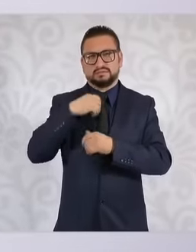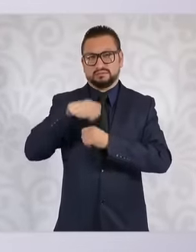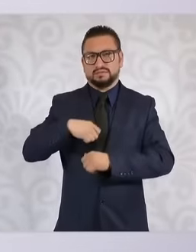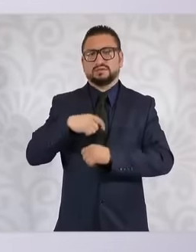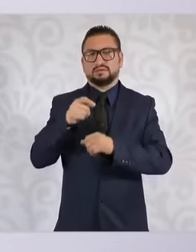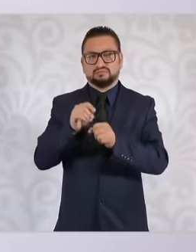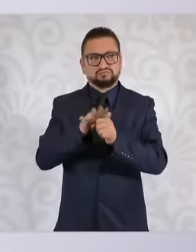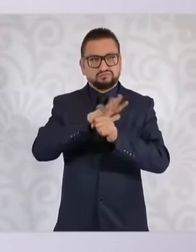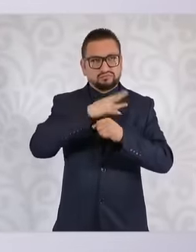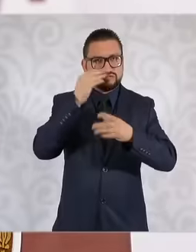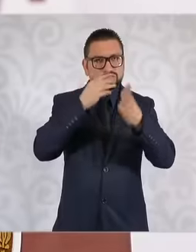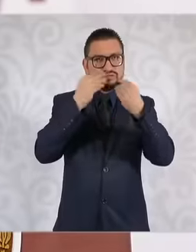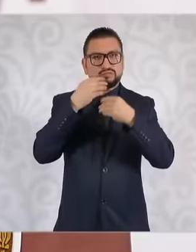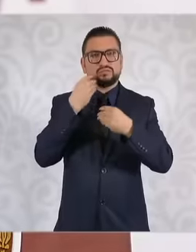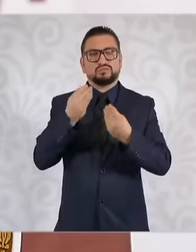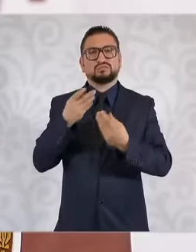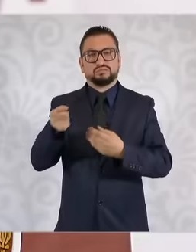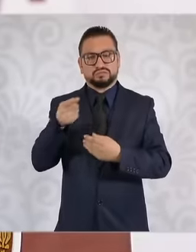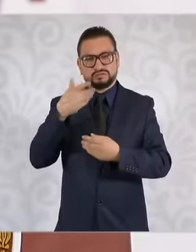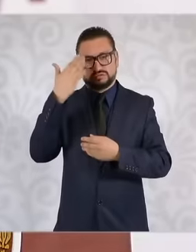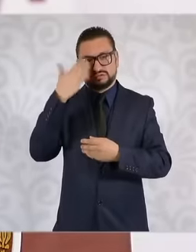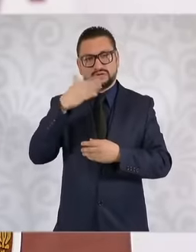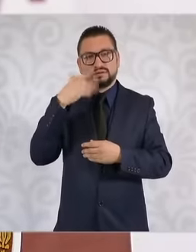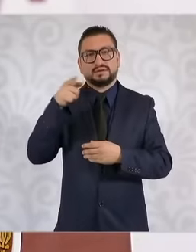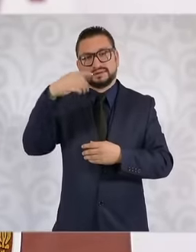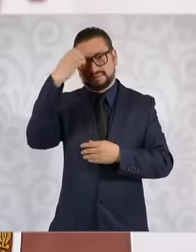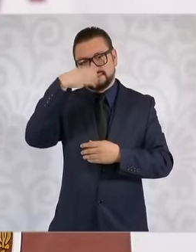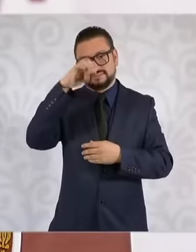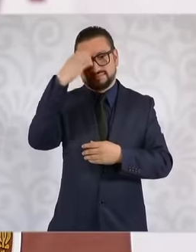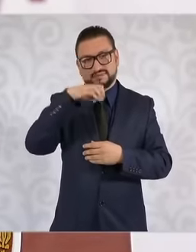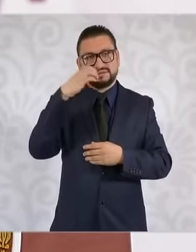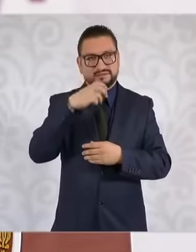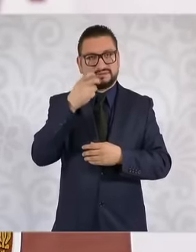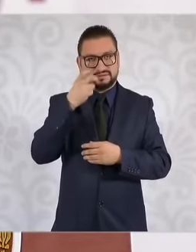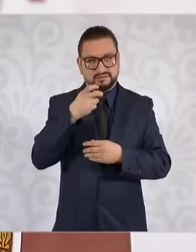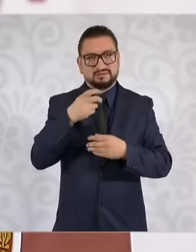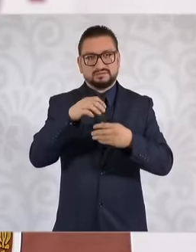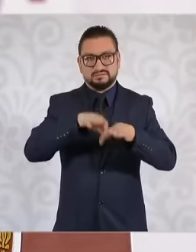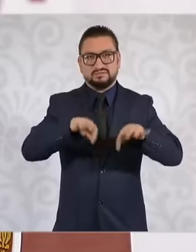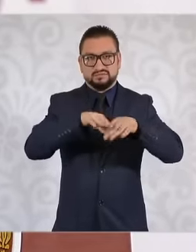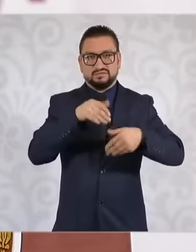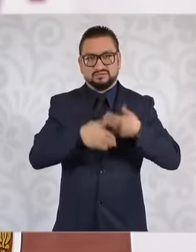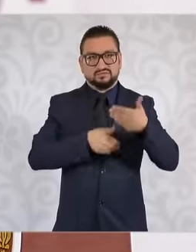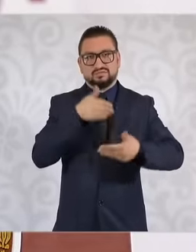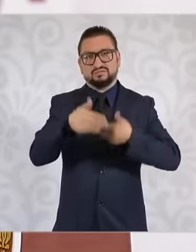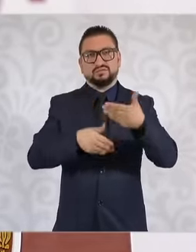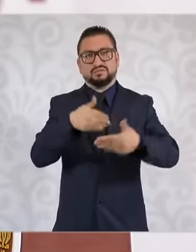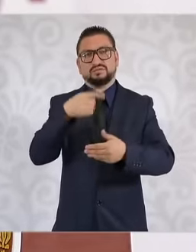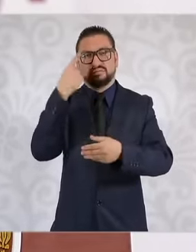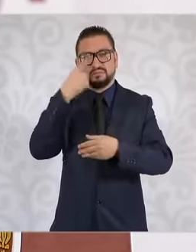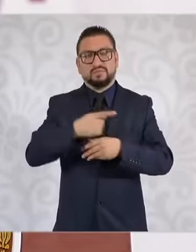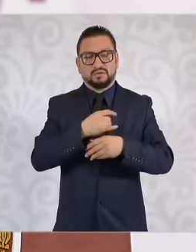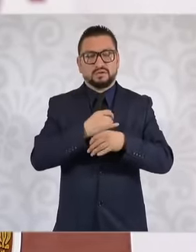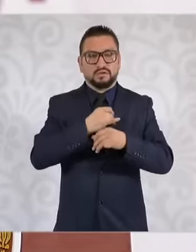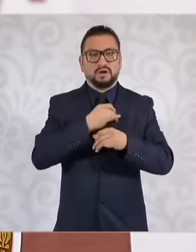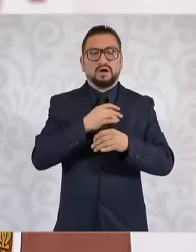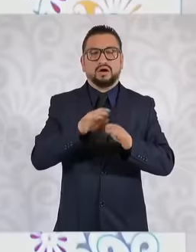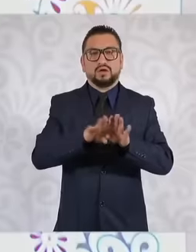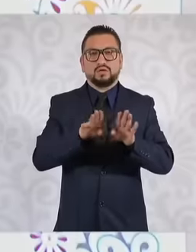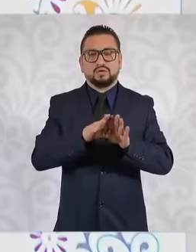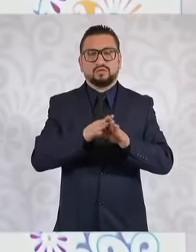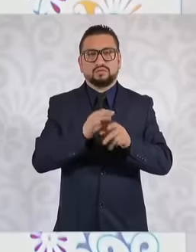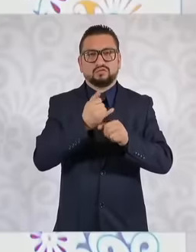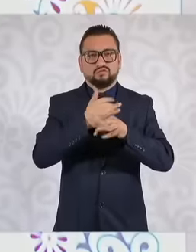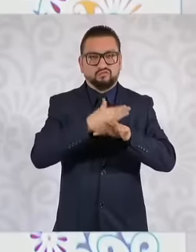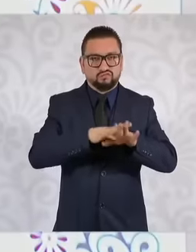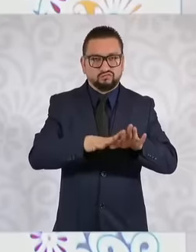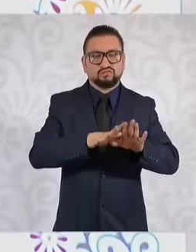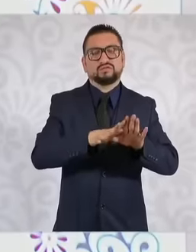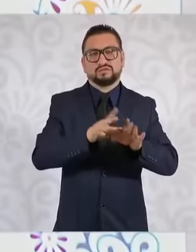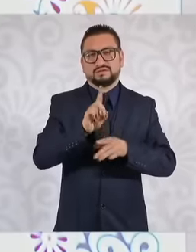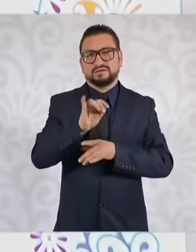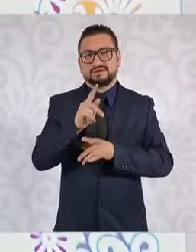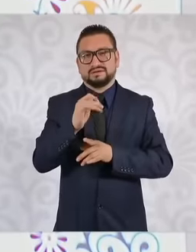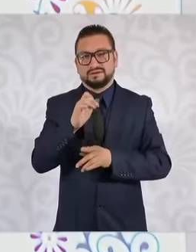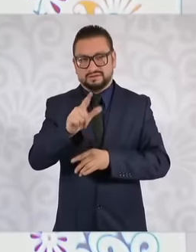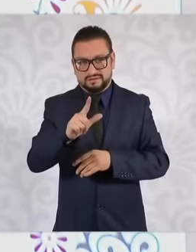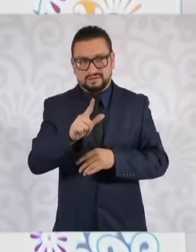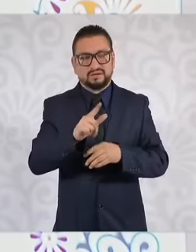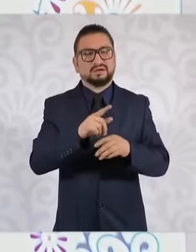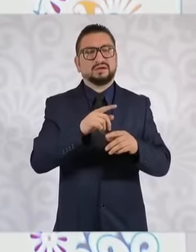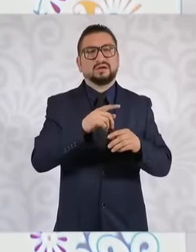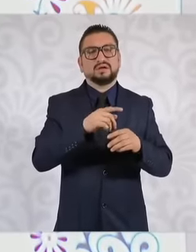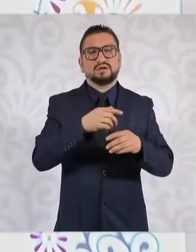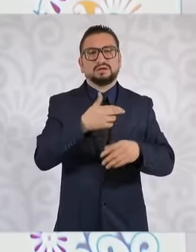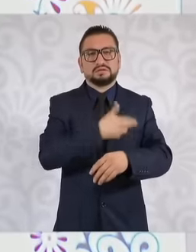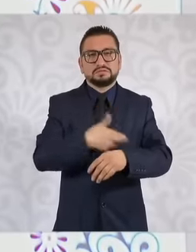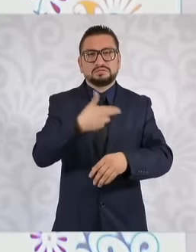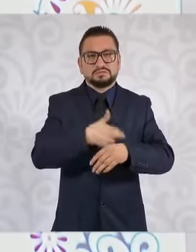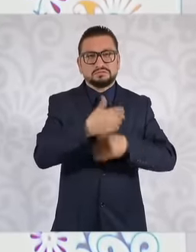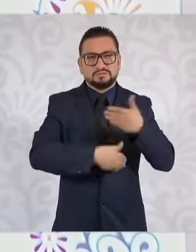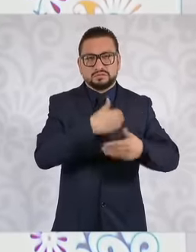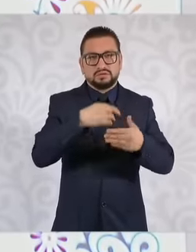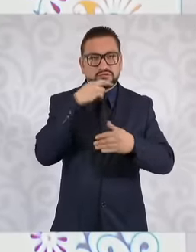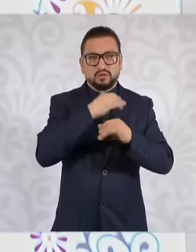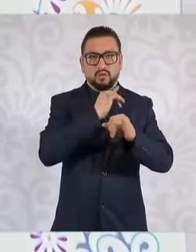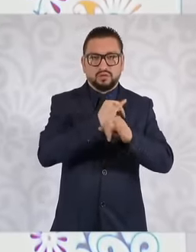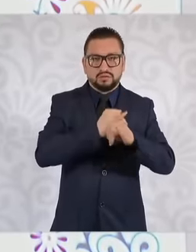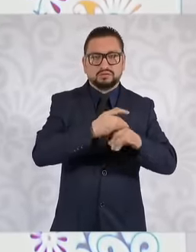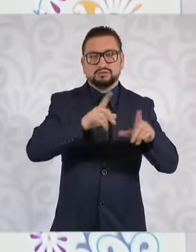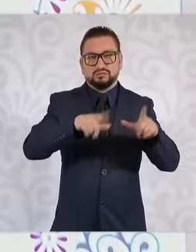He learned a lot, well, he is an expert precisely in processes of digitalization, efficiency, and